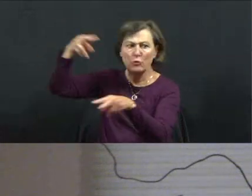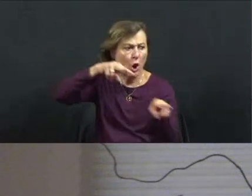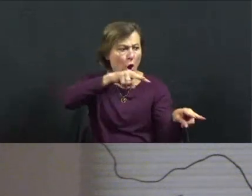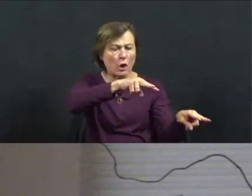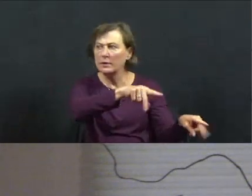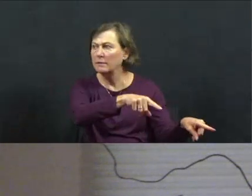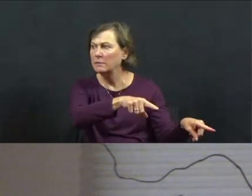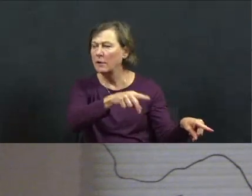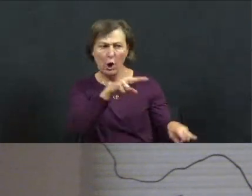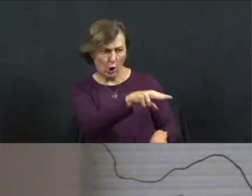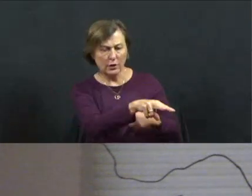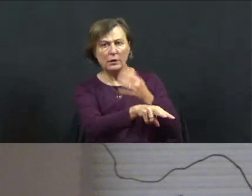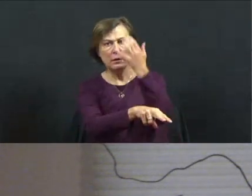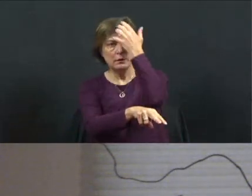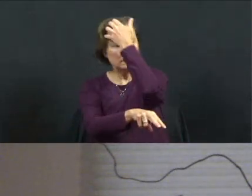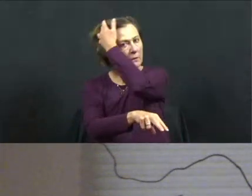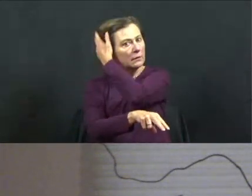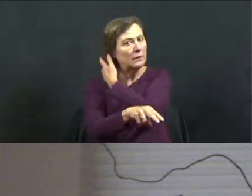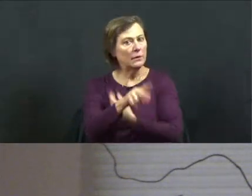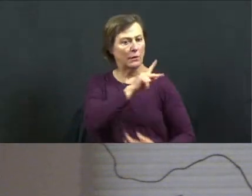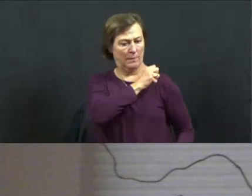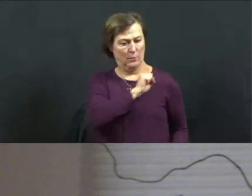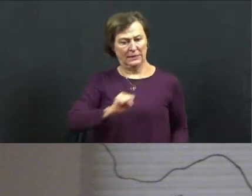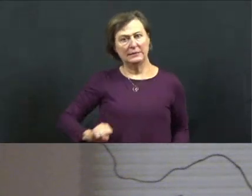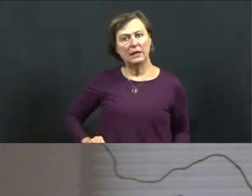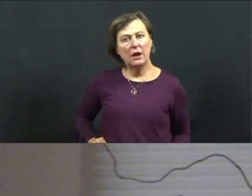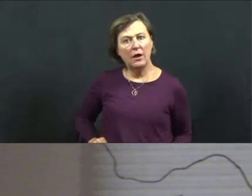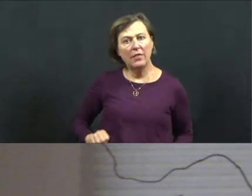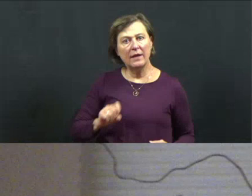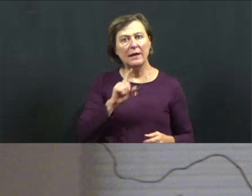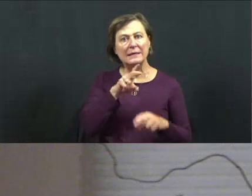"Look, all of you! Prince Siddhartha is seated in meditation.